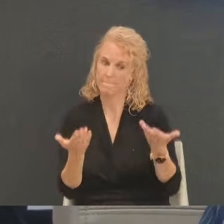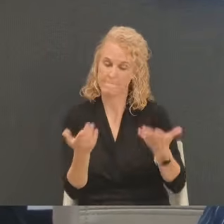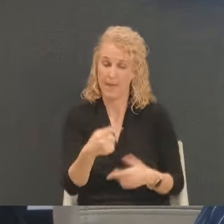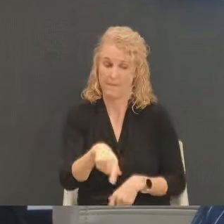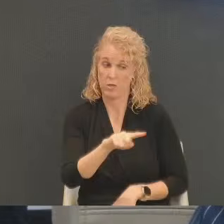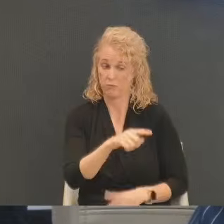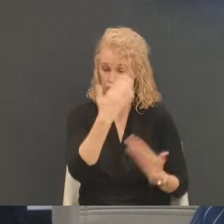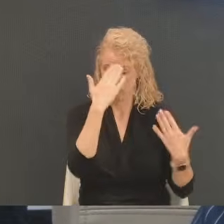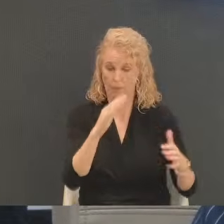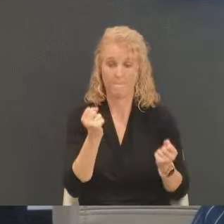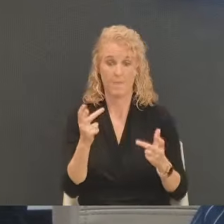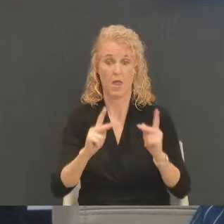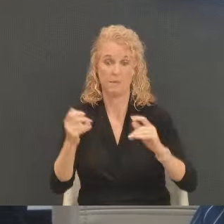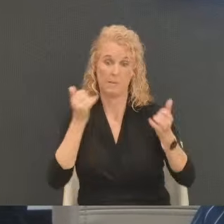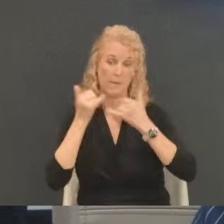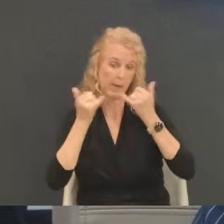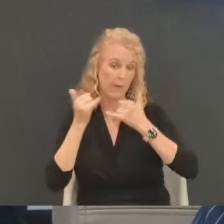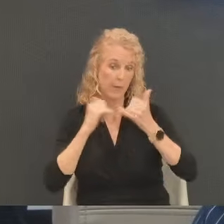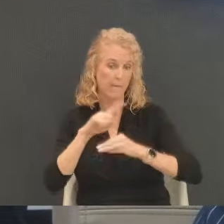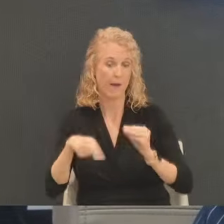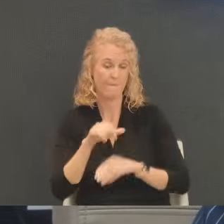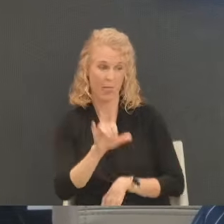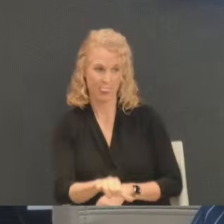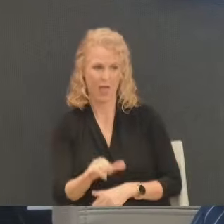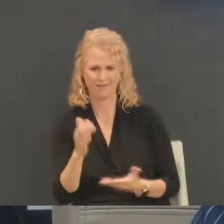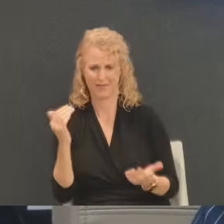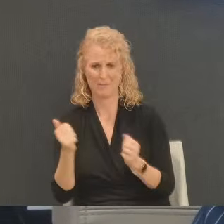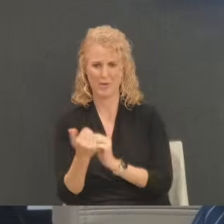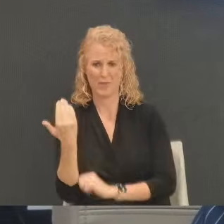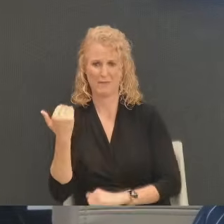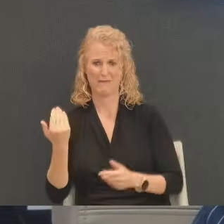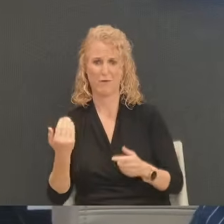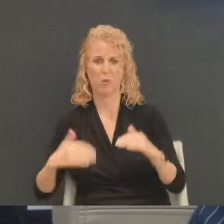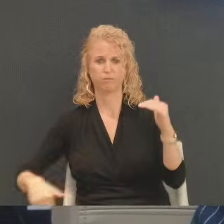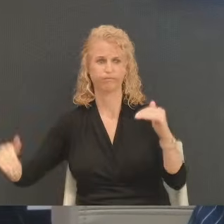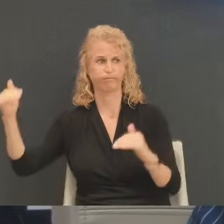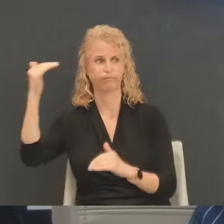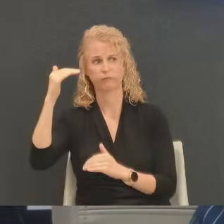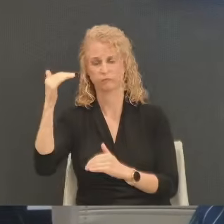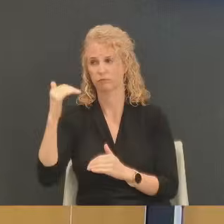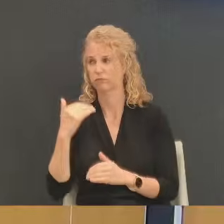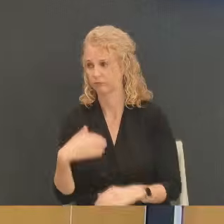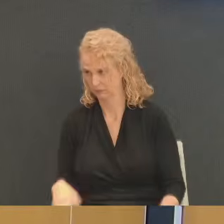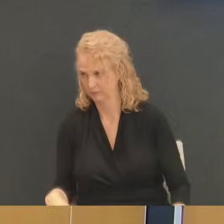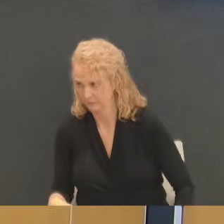but I'm getting a lot of calls, more than I ever have on this subject matter. Thank you. Okay. Um,